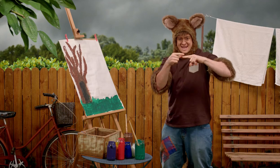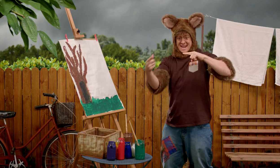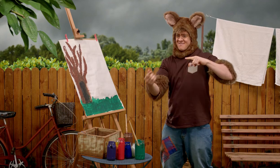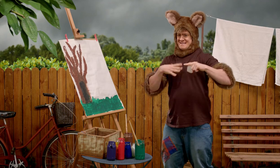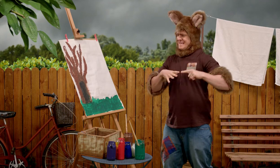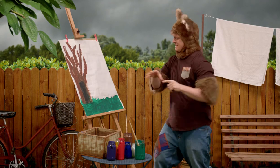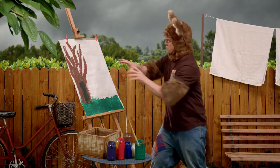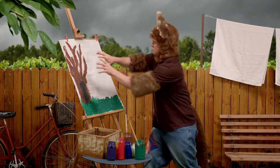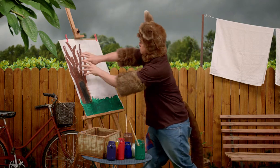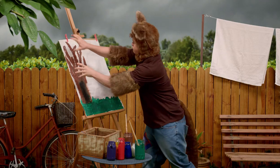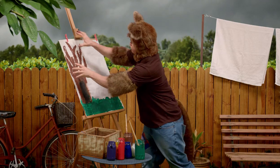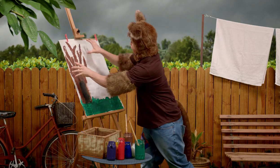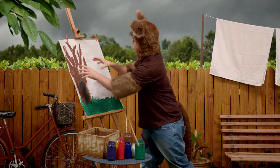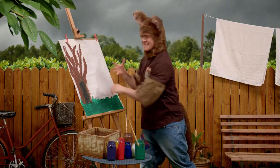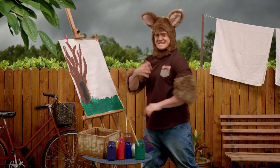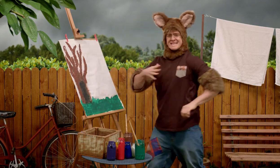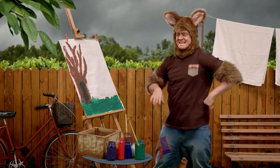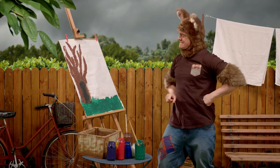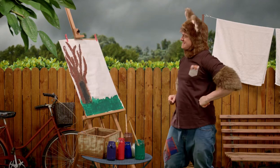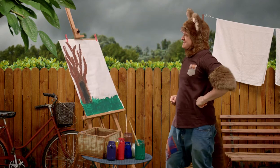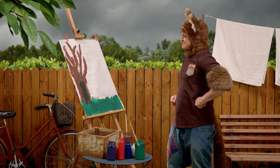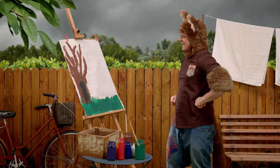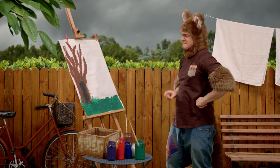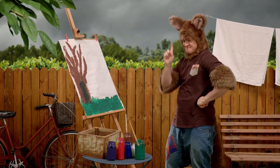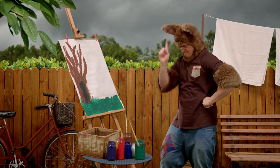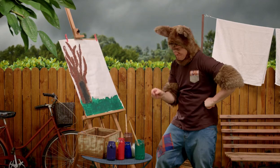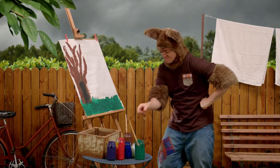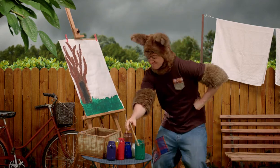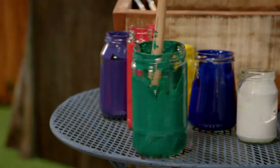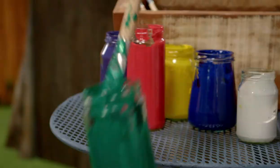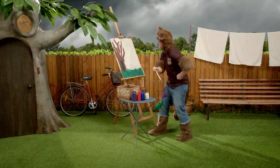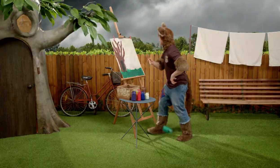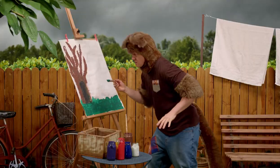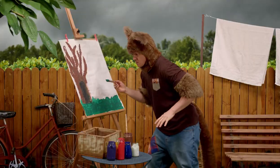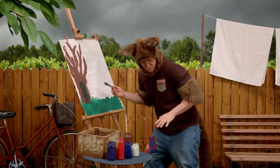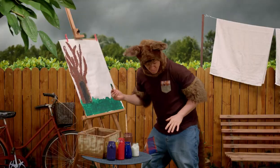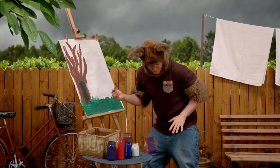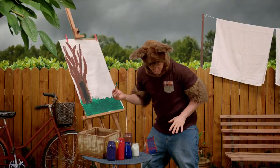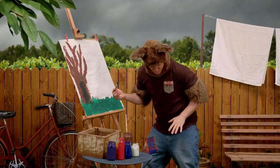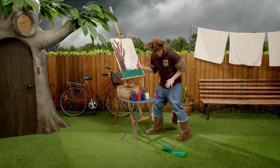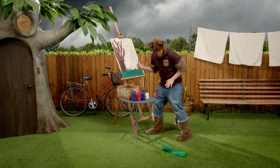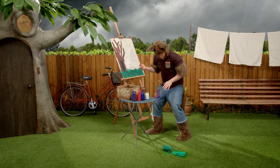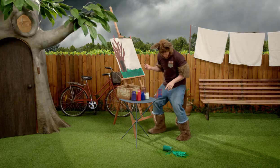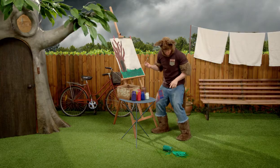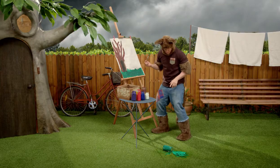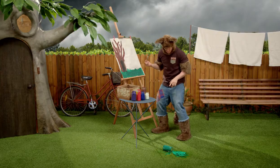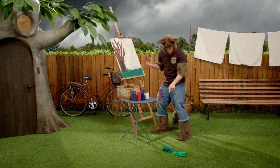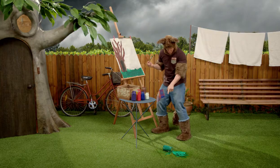The green leaves. Yeah. Oh!